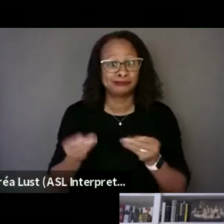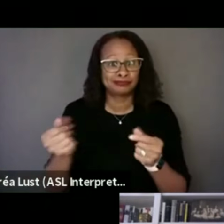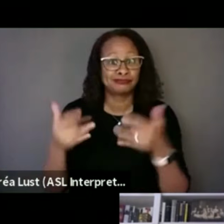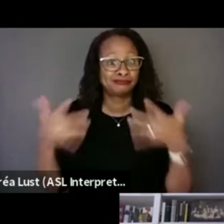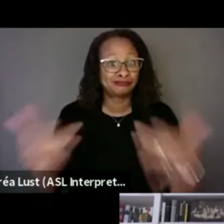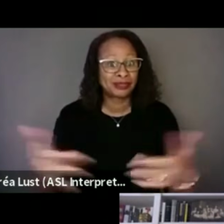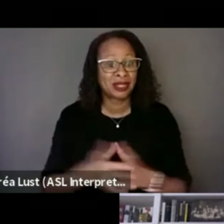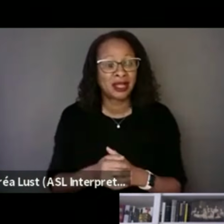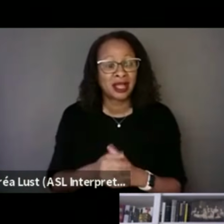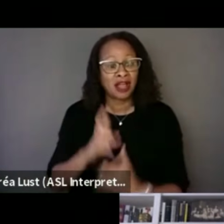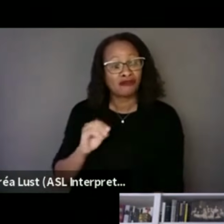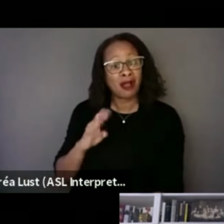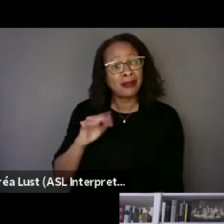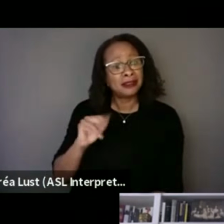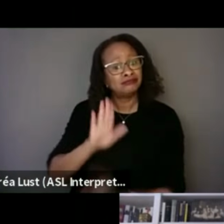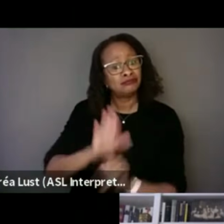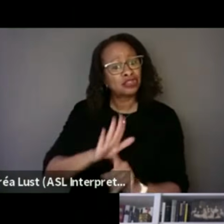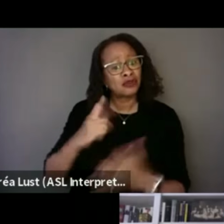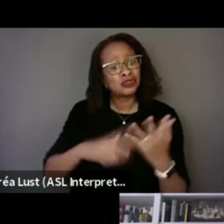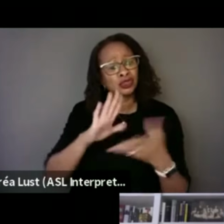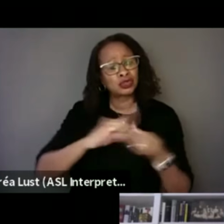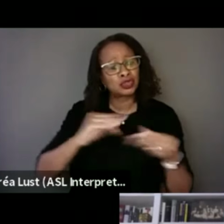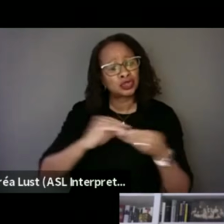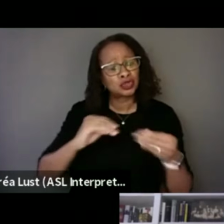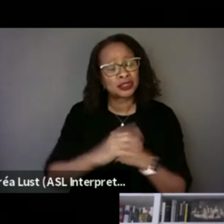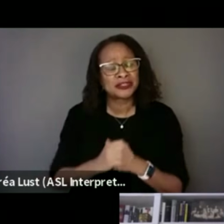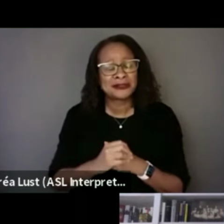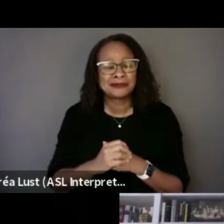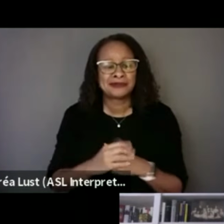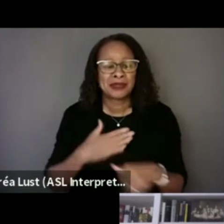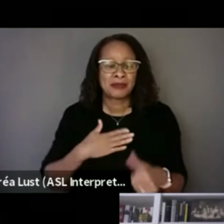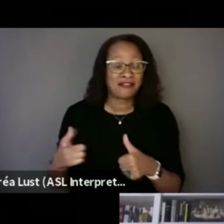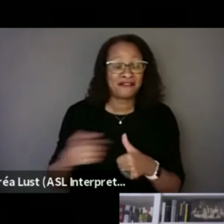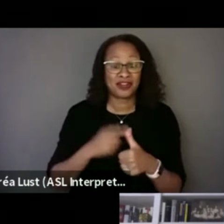Robin, what about for you? My first job in film.